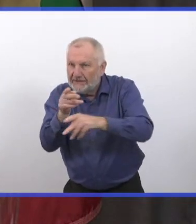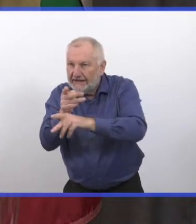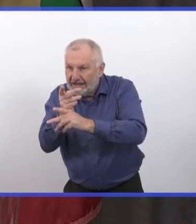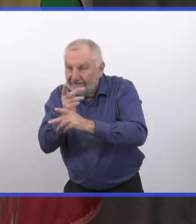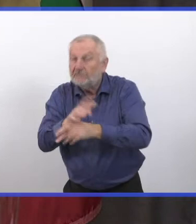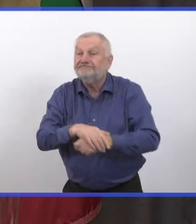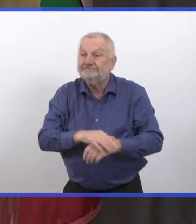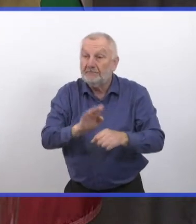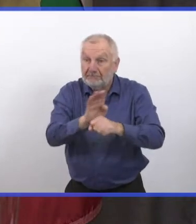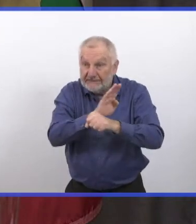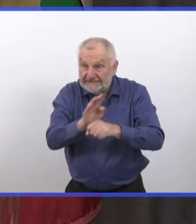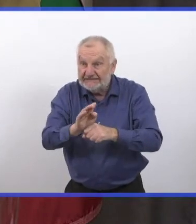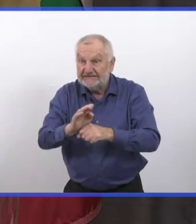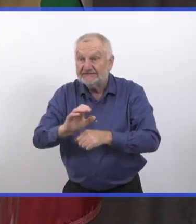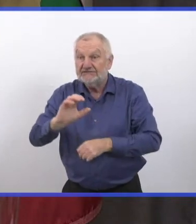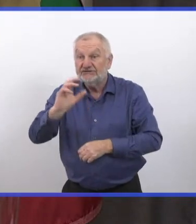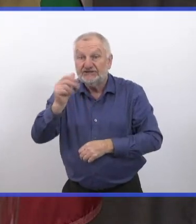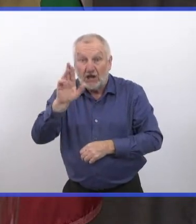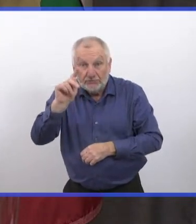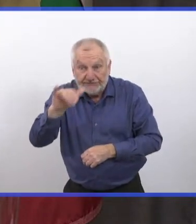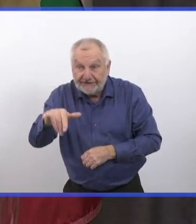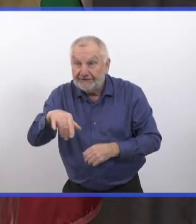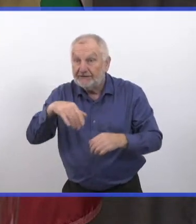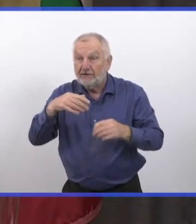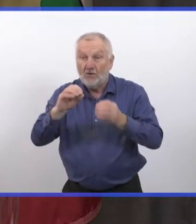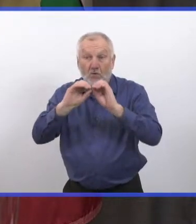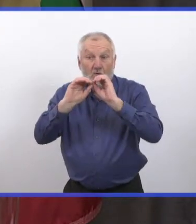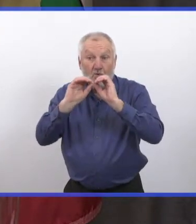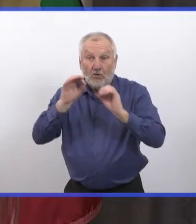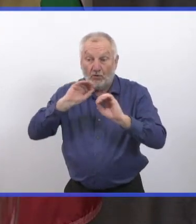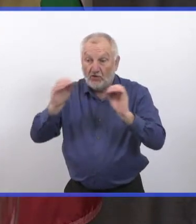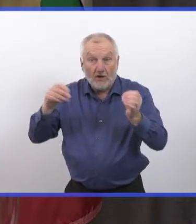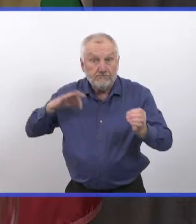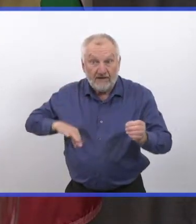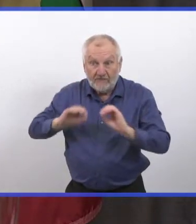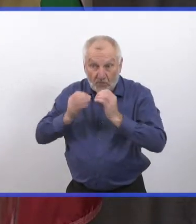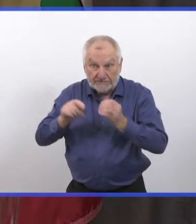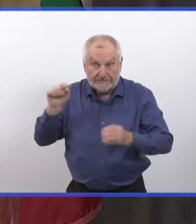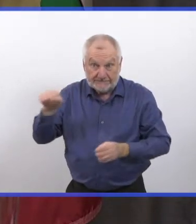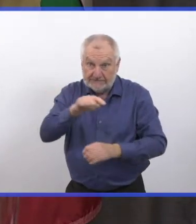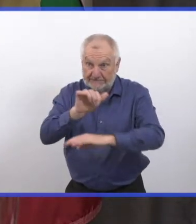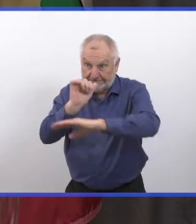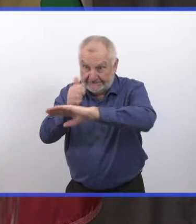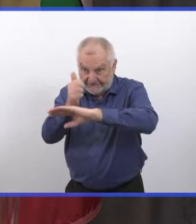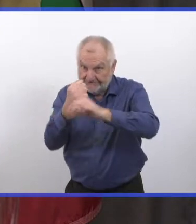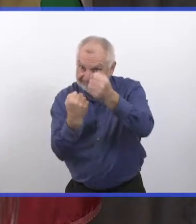covers your nose, covers your mouth, tucks underneath your chin, and most importantly, again, you want to be looking at the hygiene.